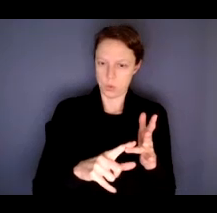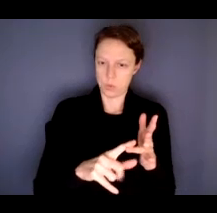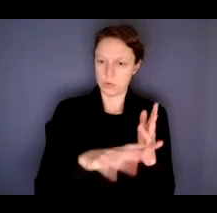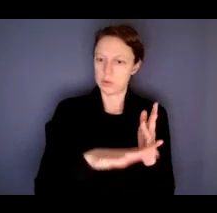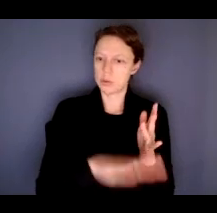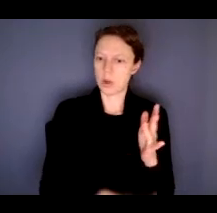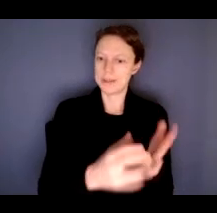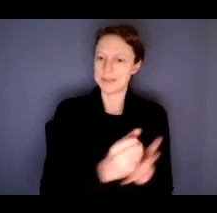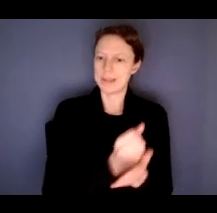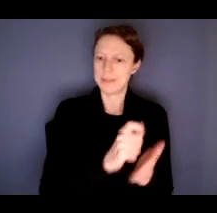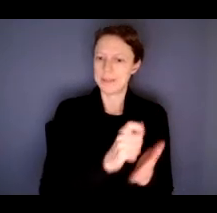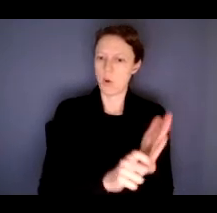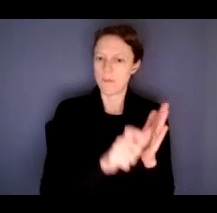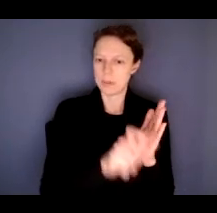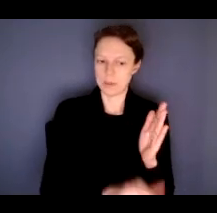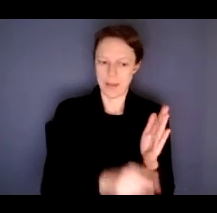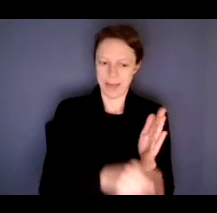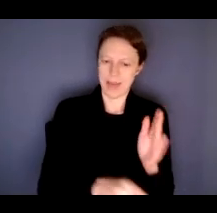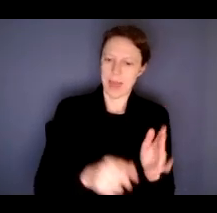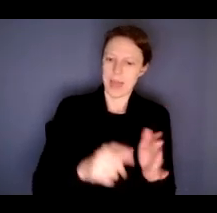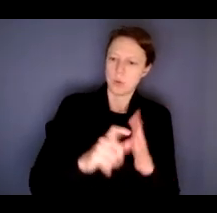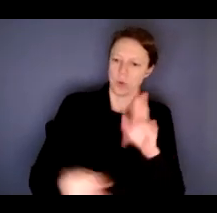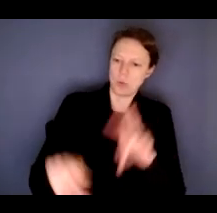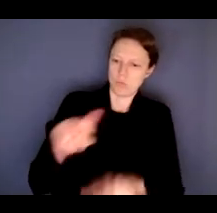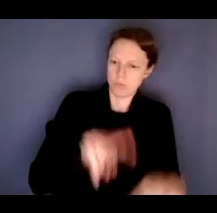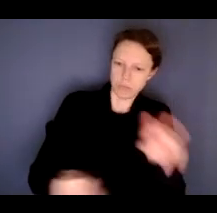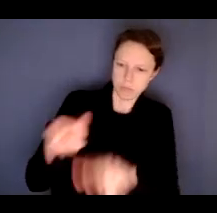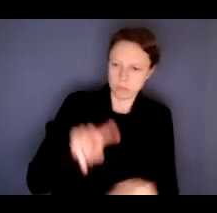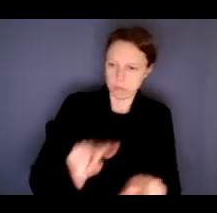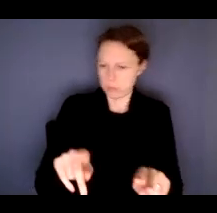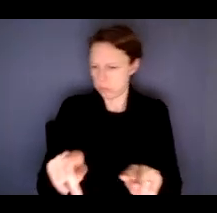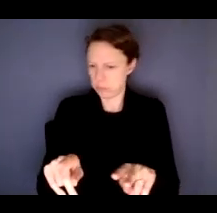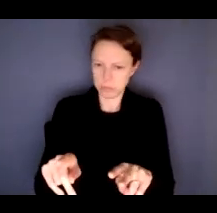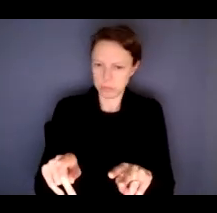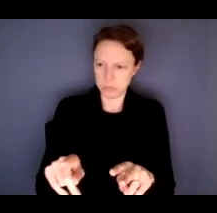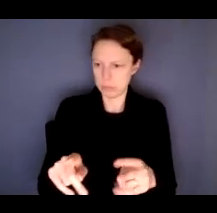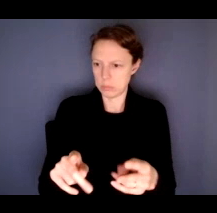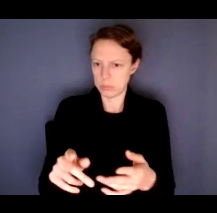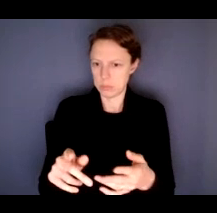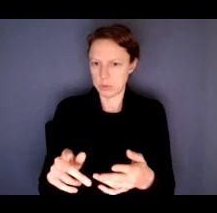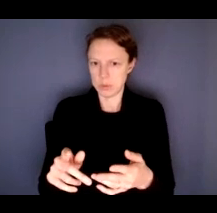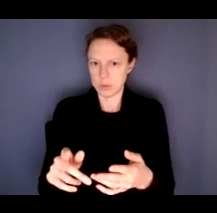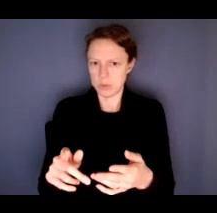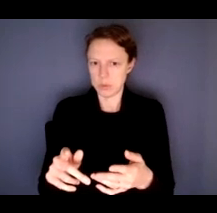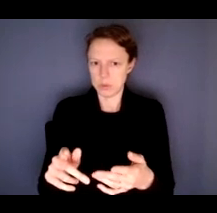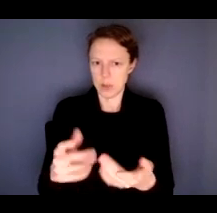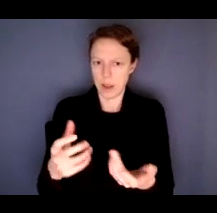conduct the assessments around whether a child is in need of protection. They are the one that also